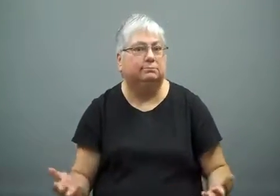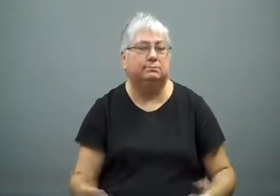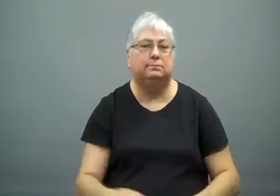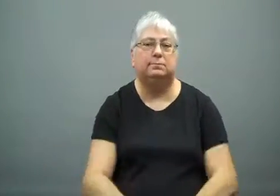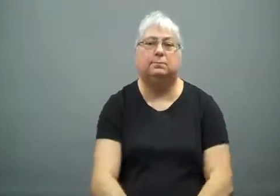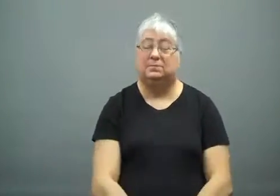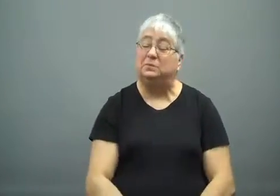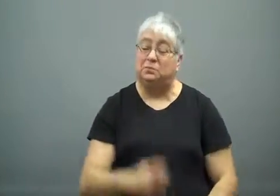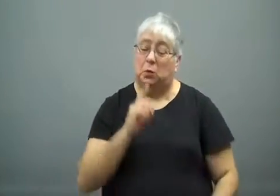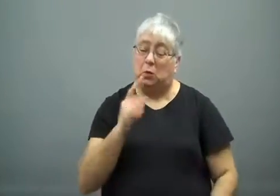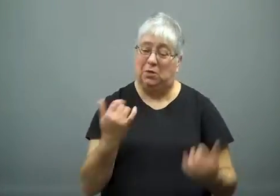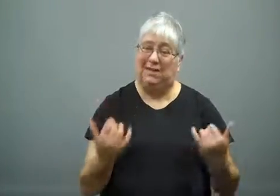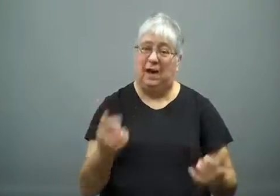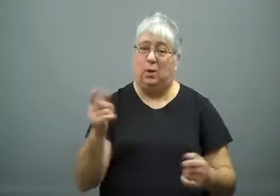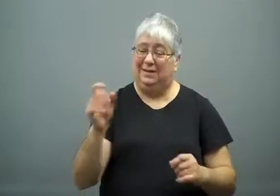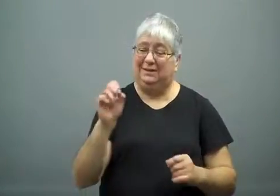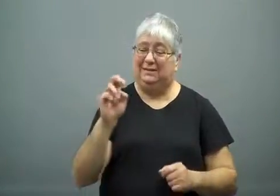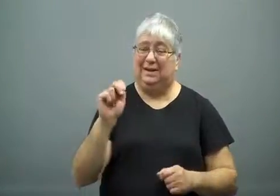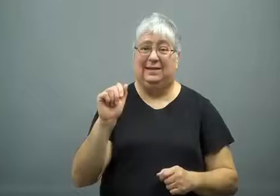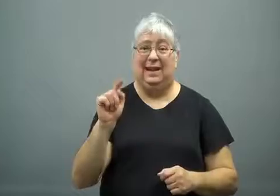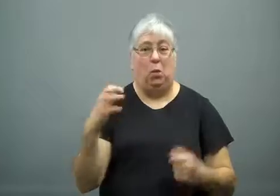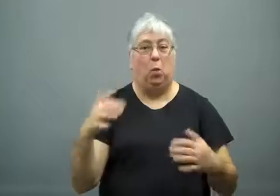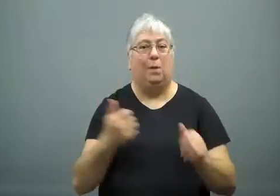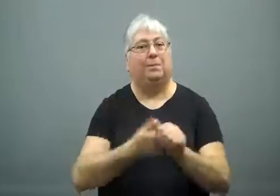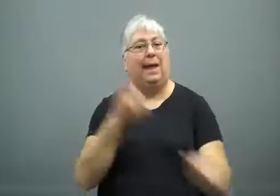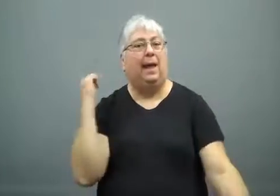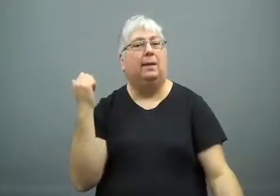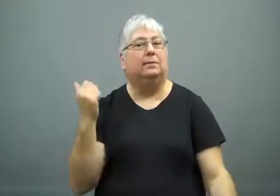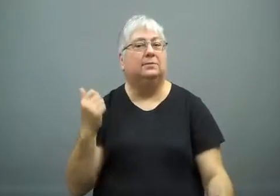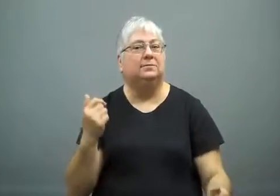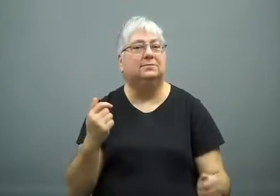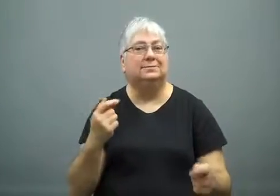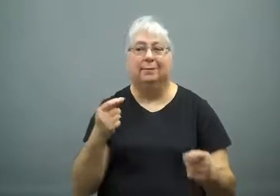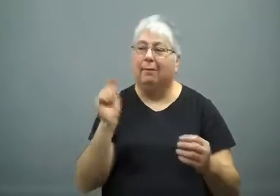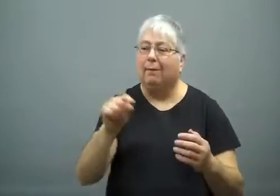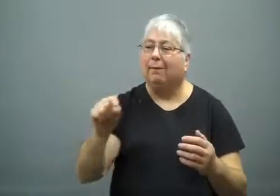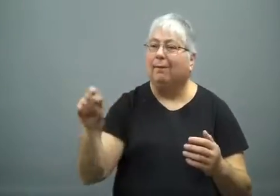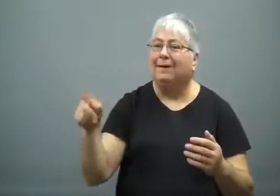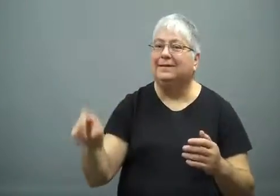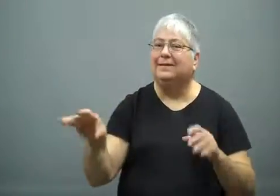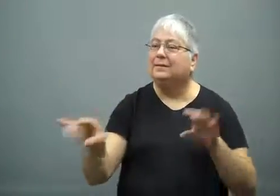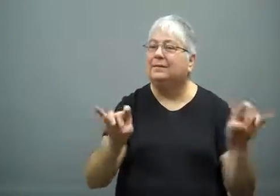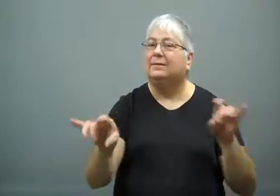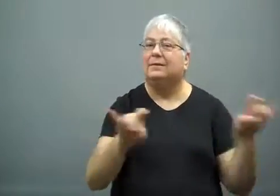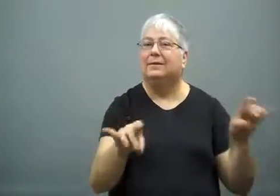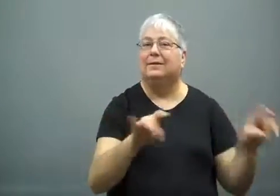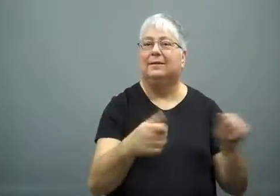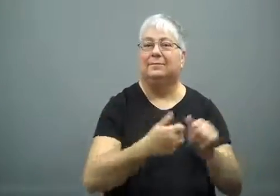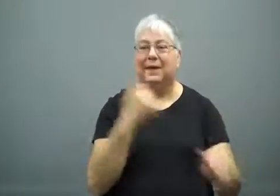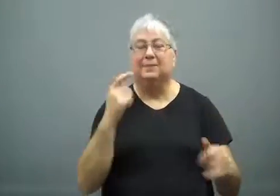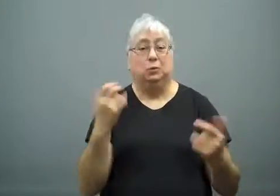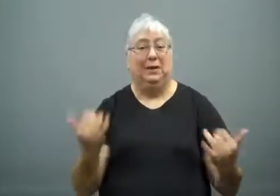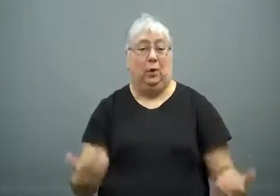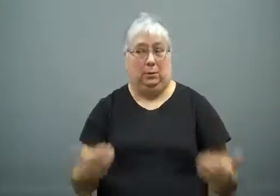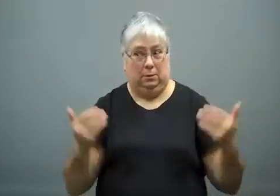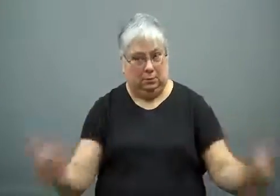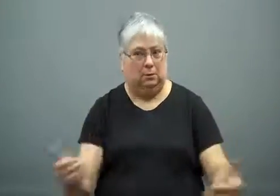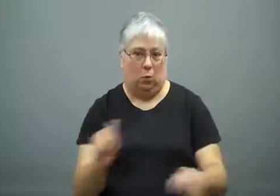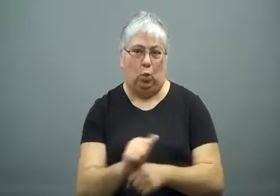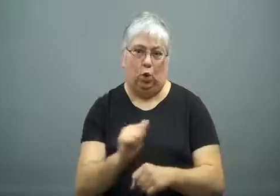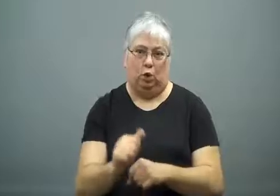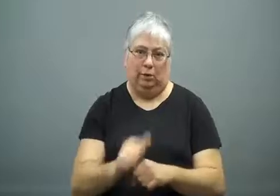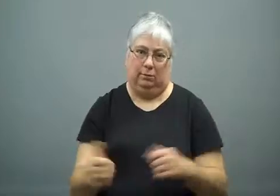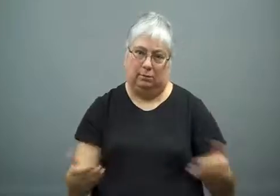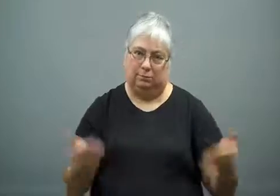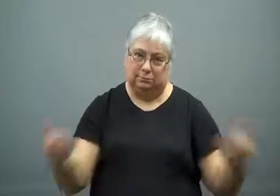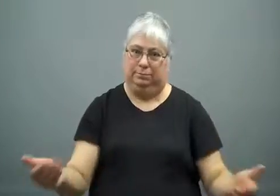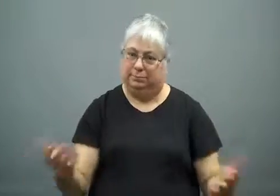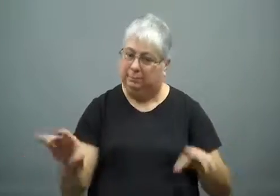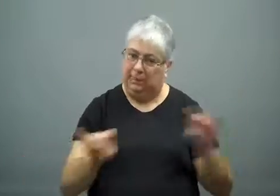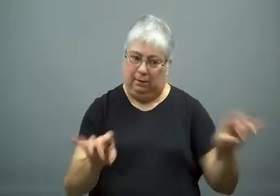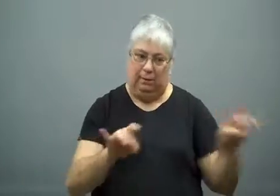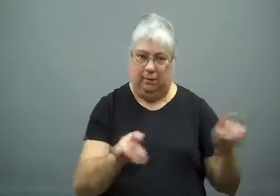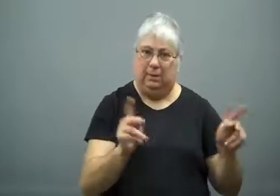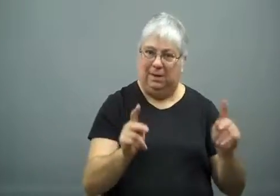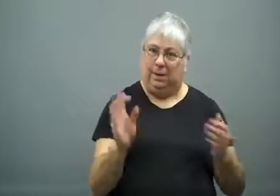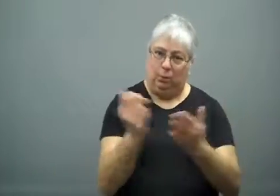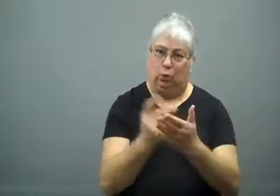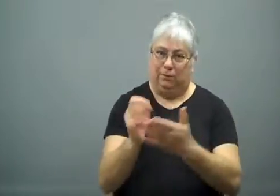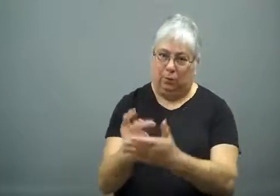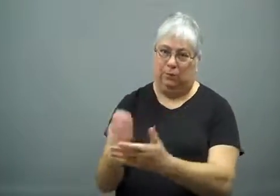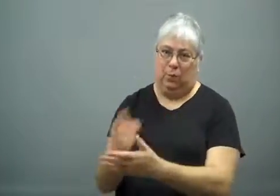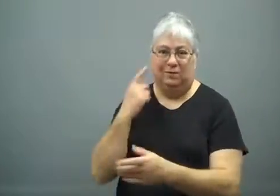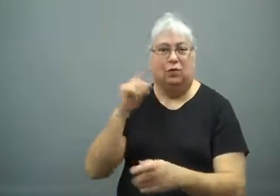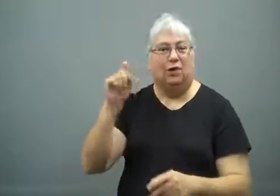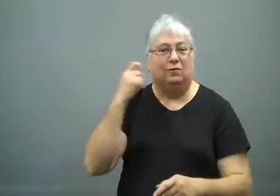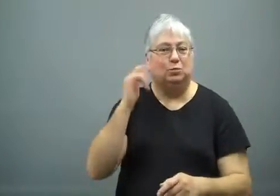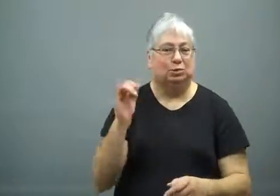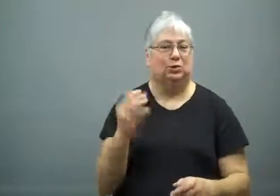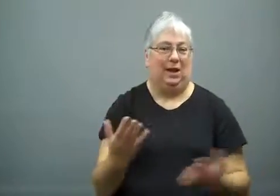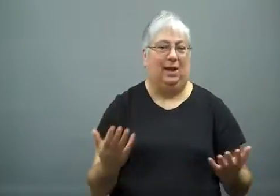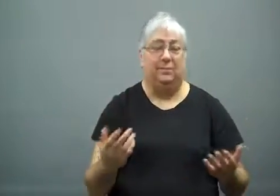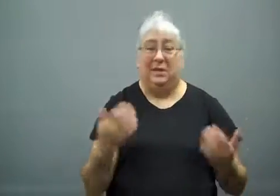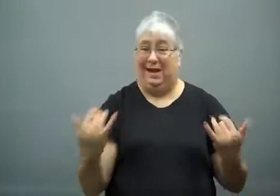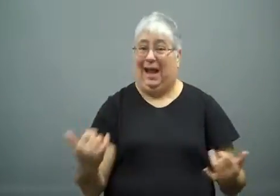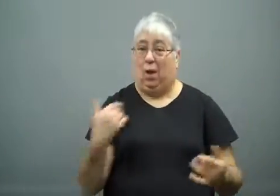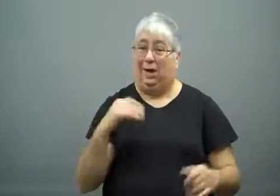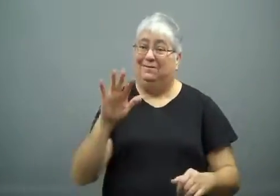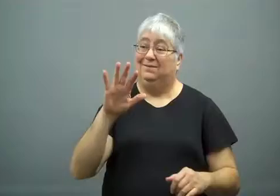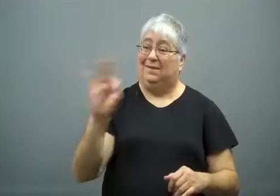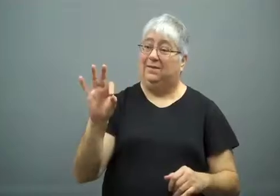The Senate has a backlog of nominations to work on.